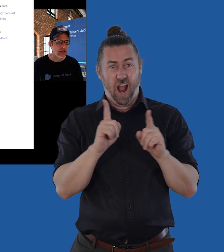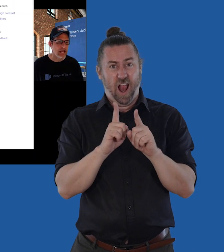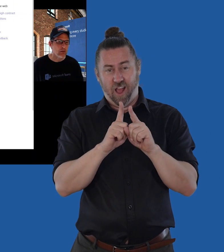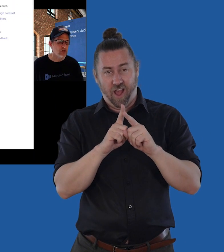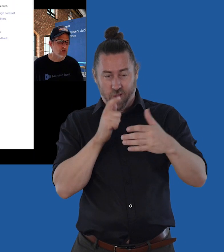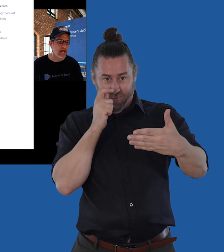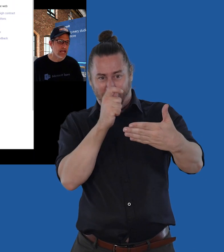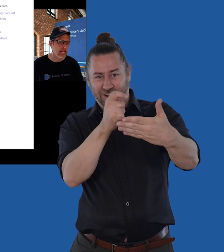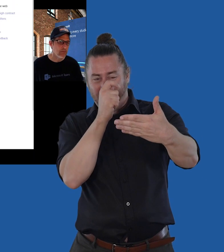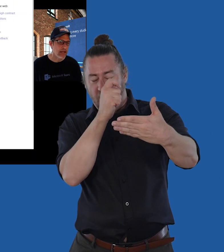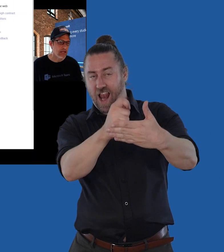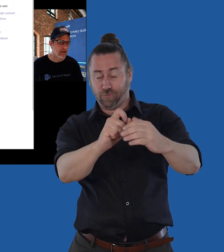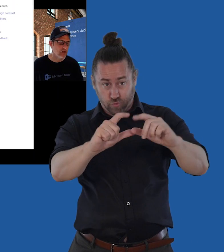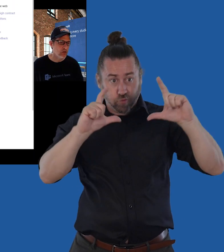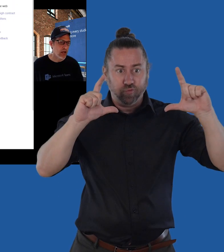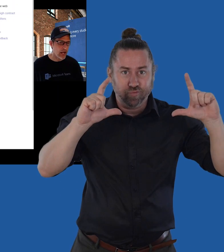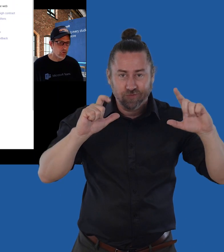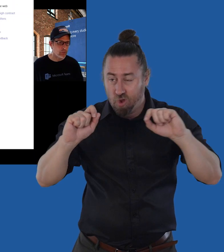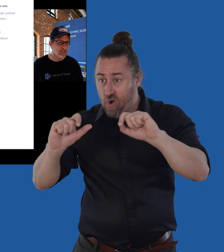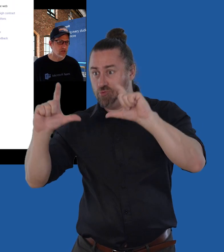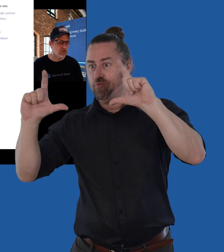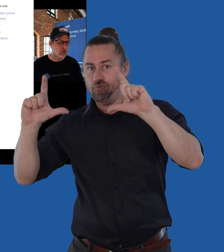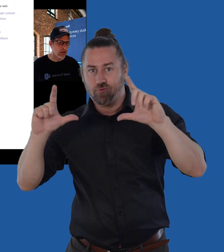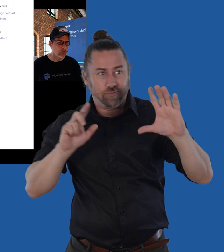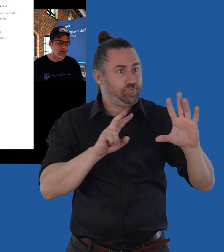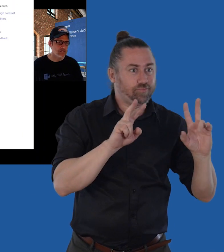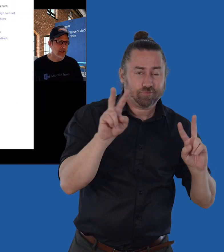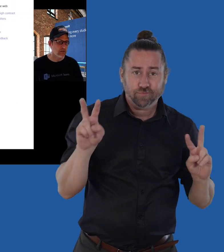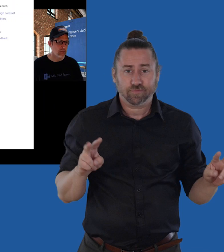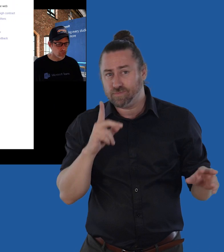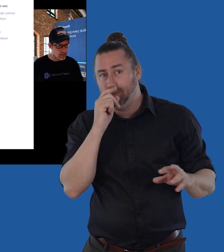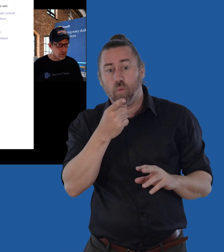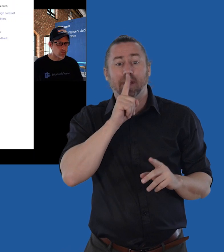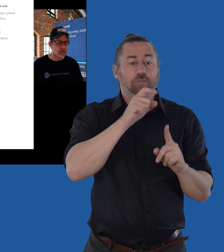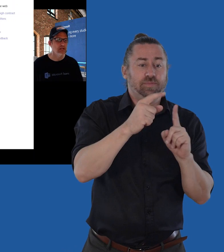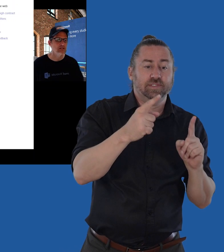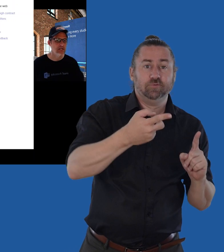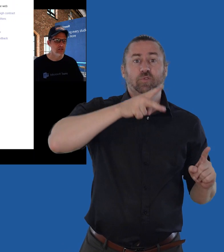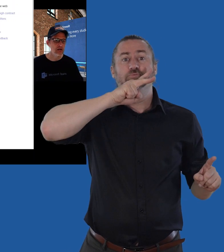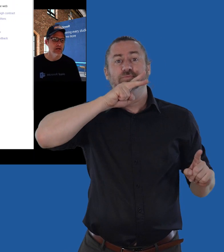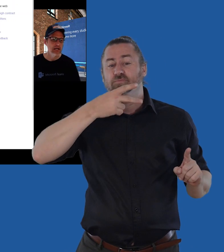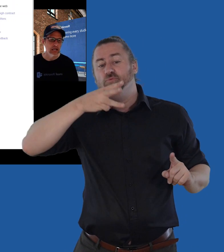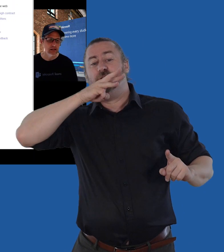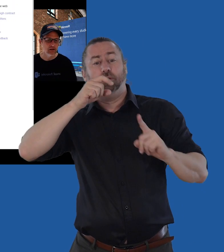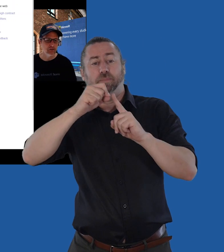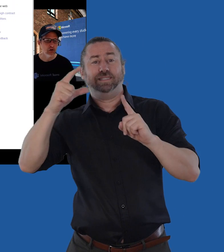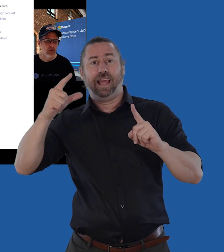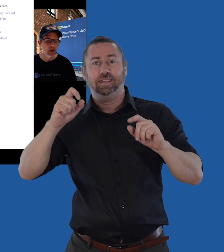Now again, we can do that here, making it, you know, 100%, 200%, 300%, et cetera, in there for you.